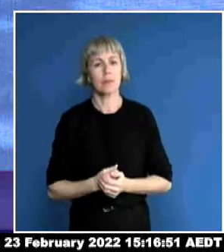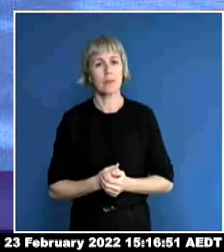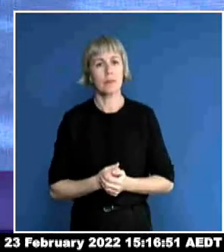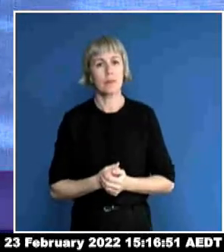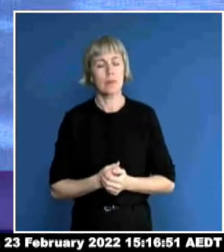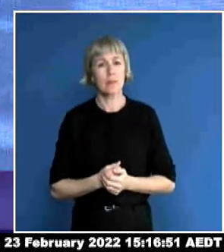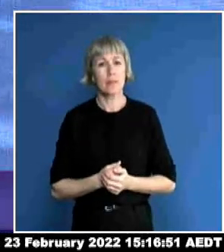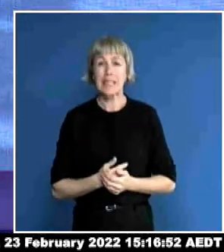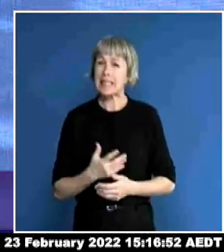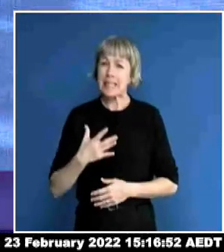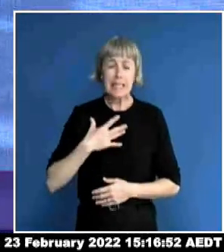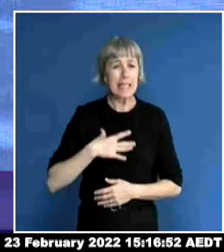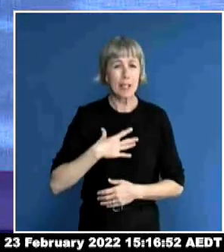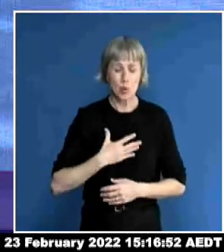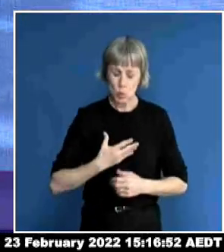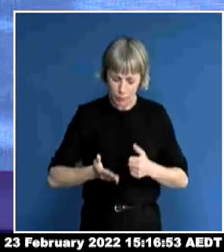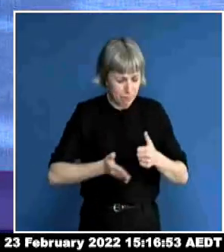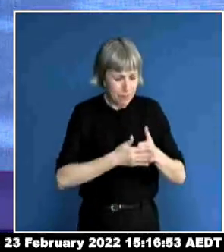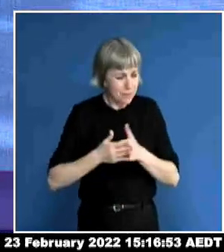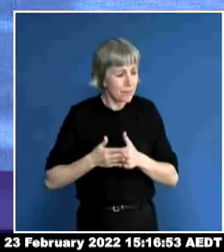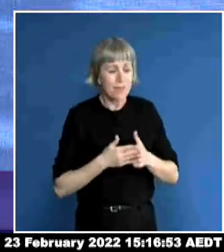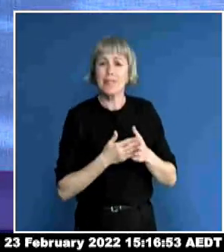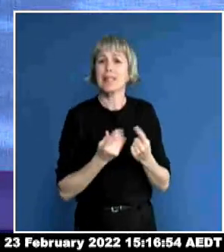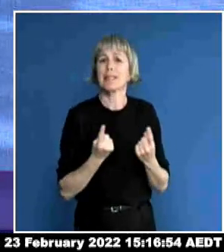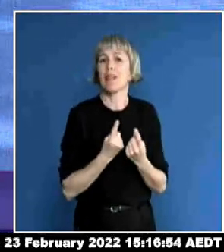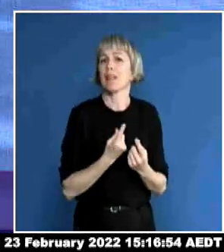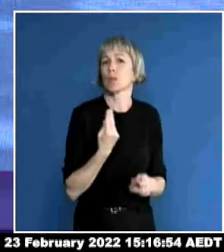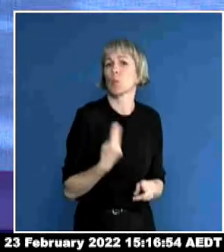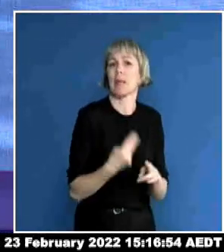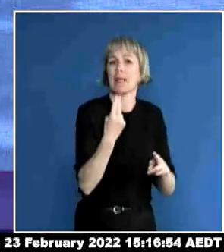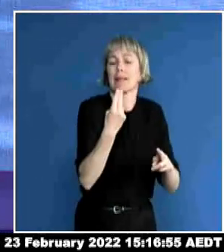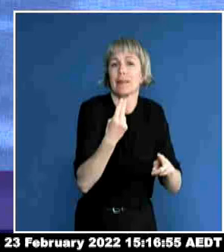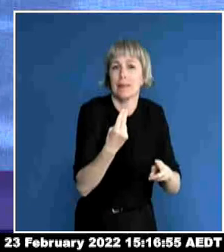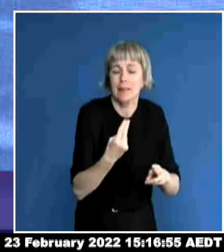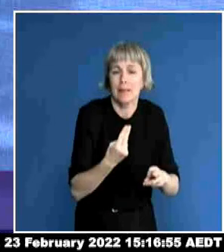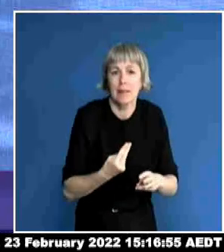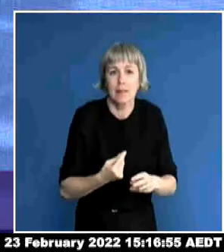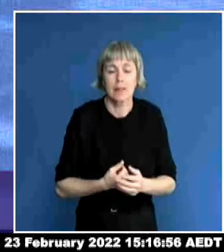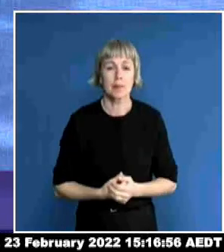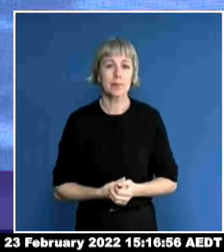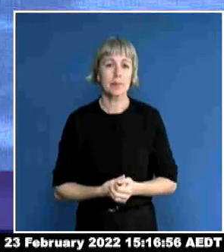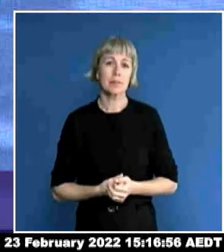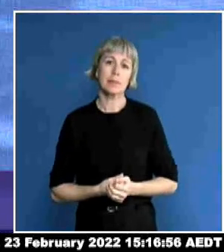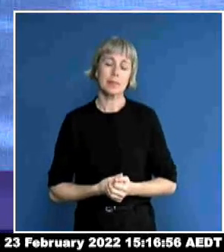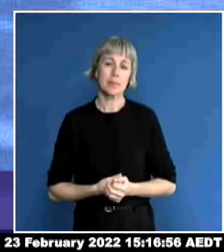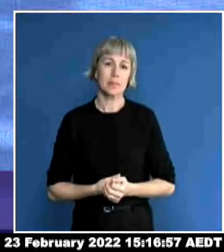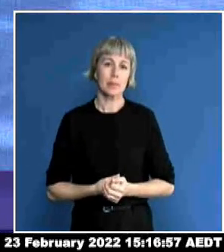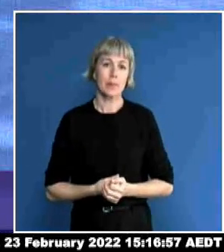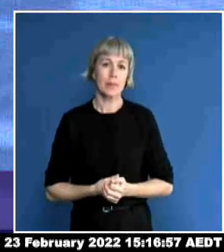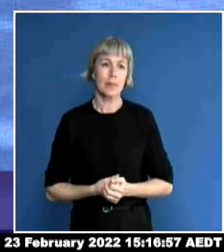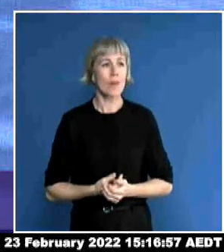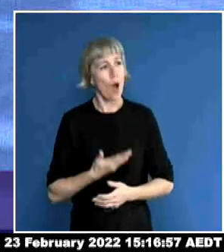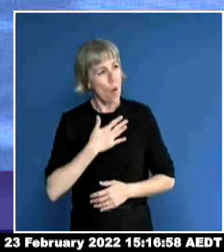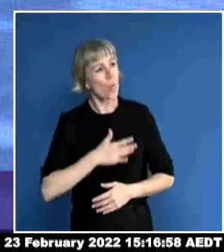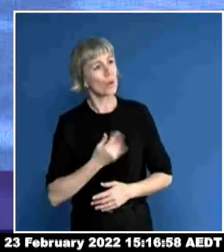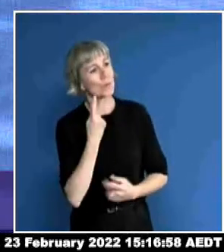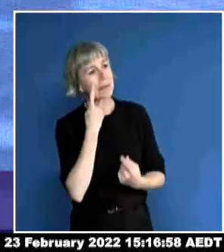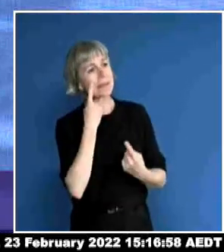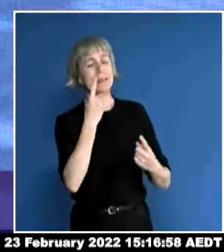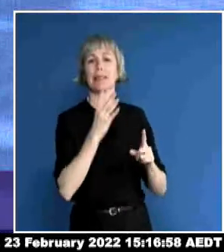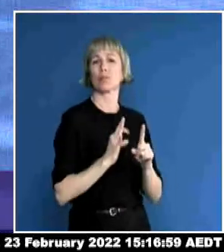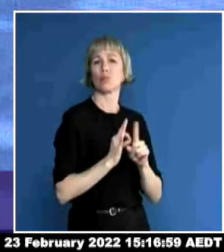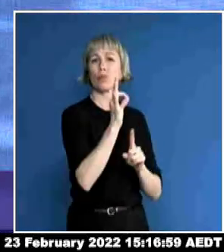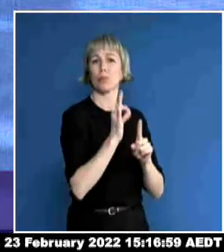issue. I would like to create positive change and, you know, if I make one small